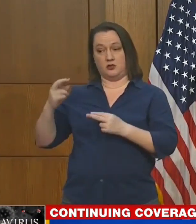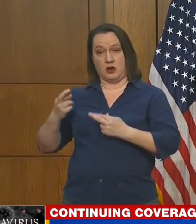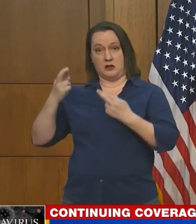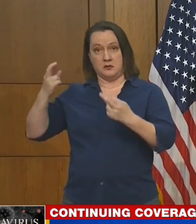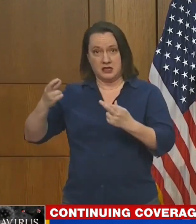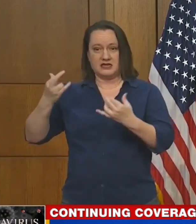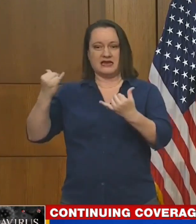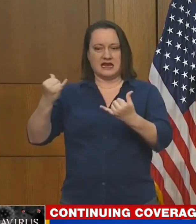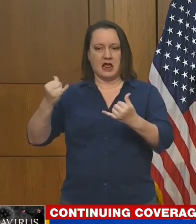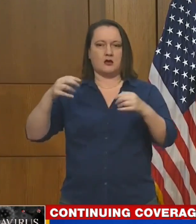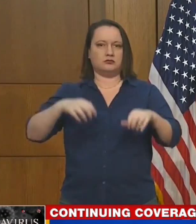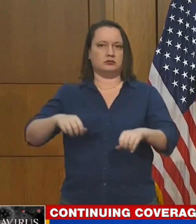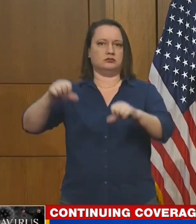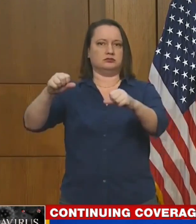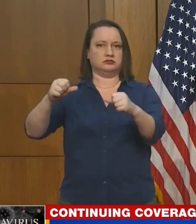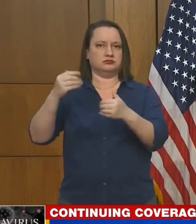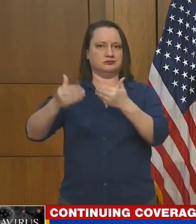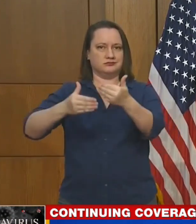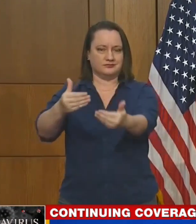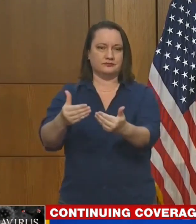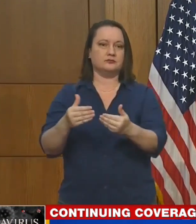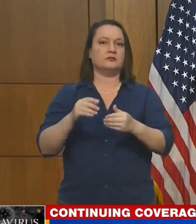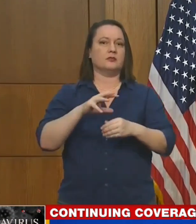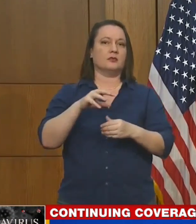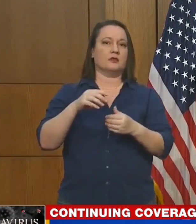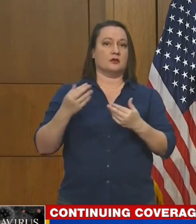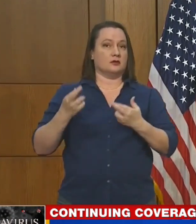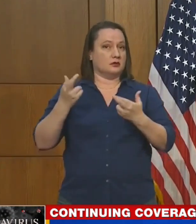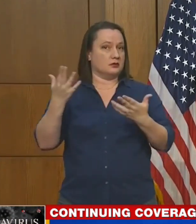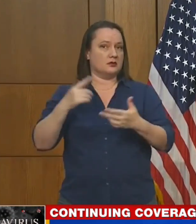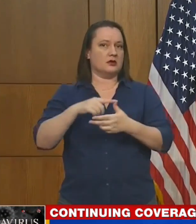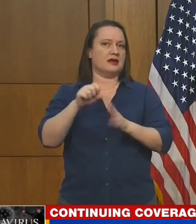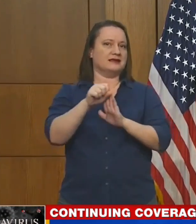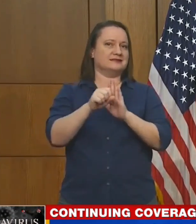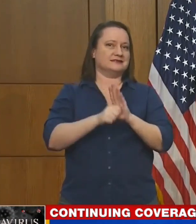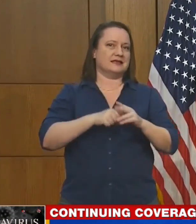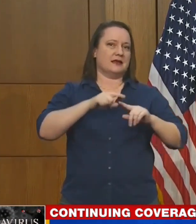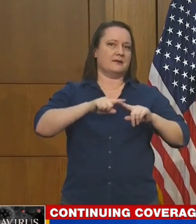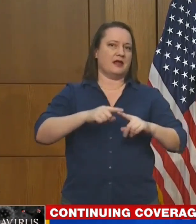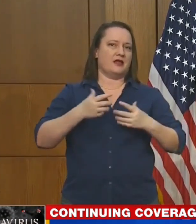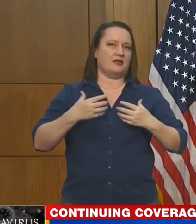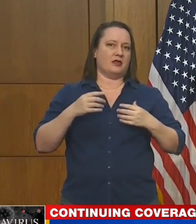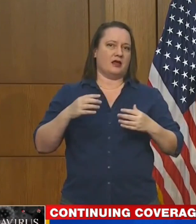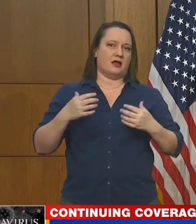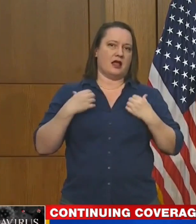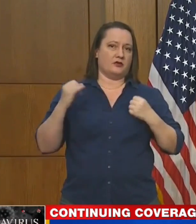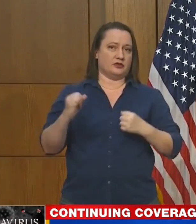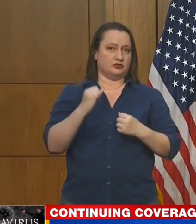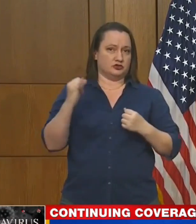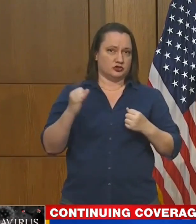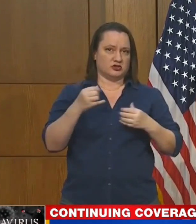RECOMMENDATIONS THAT WE WORKED ON THIS PAST SESSION. INCLUDING CREATION OF A STATE BASED